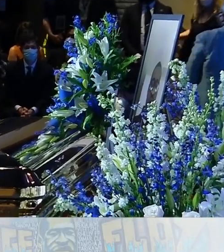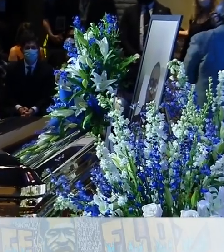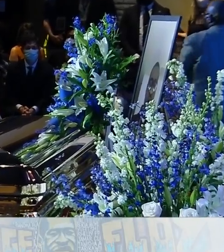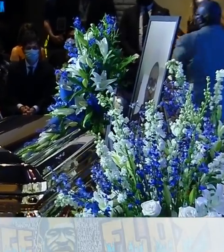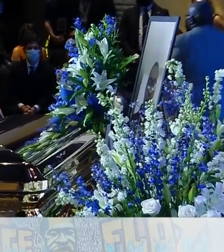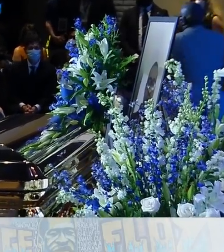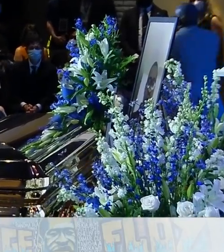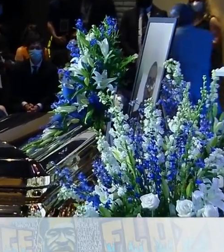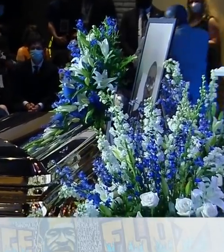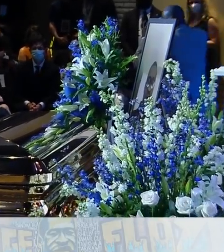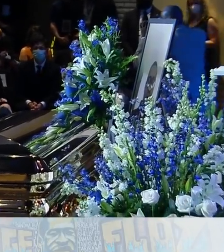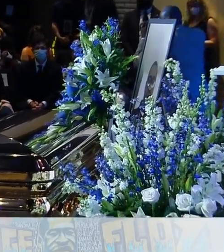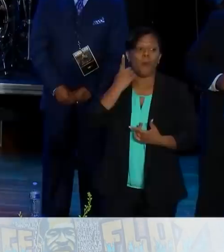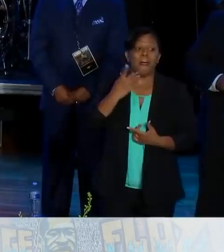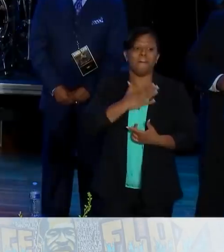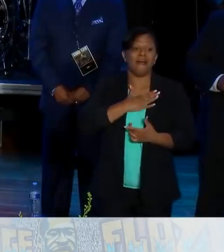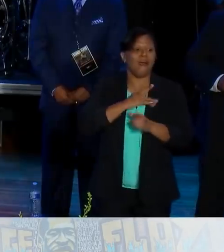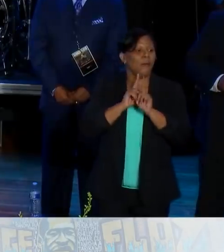FOR BEING WITH THE FAMILY,